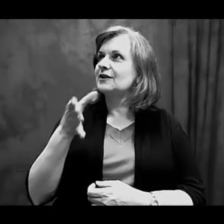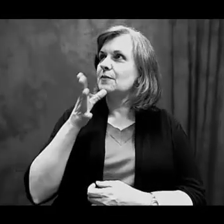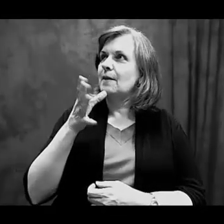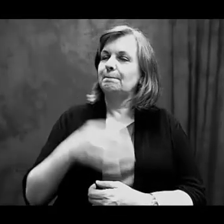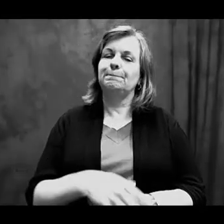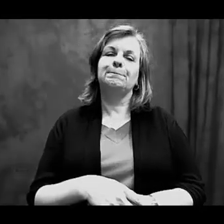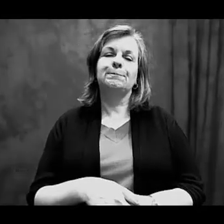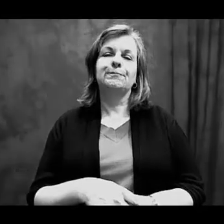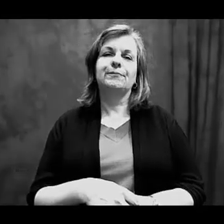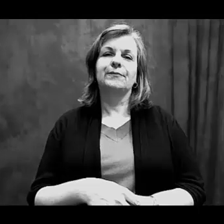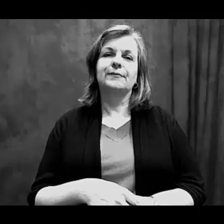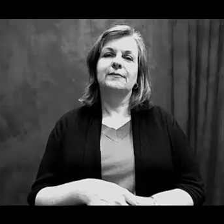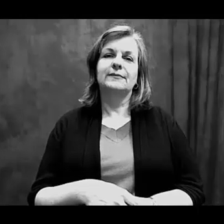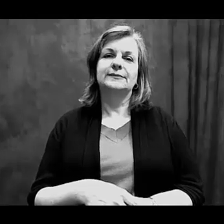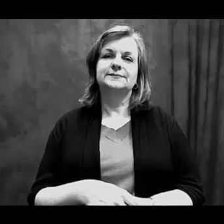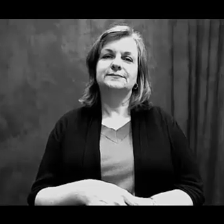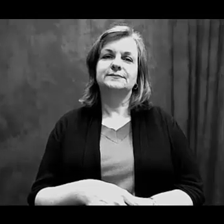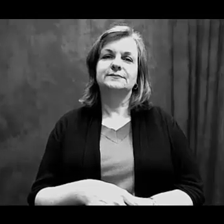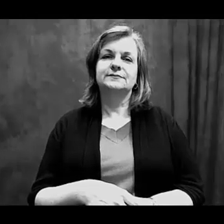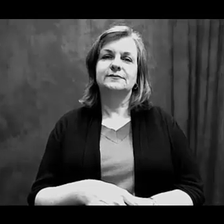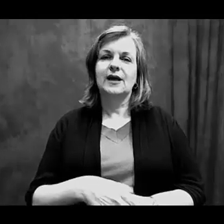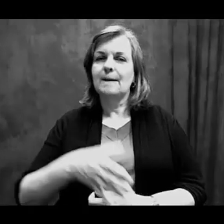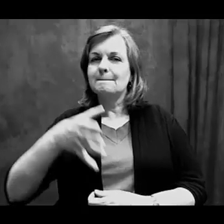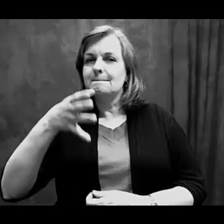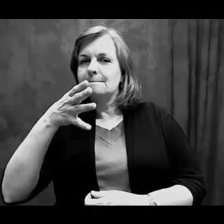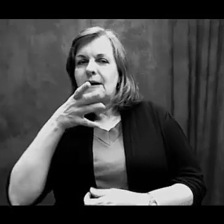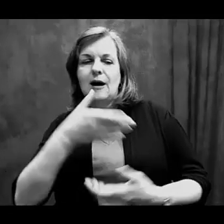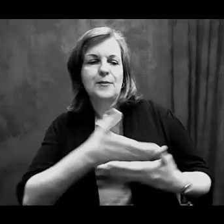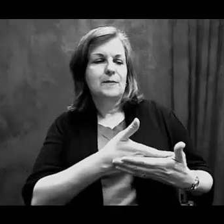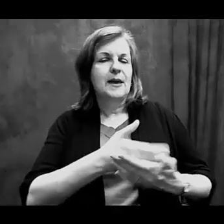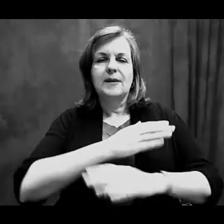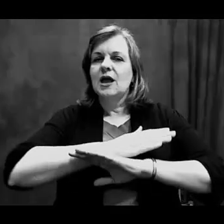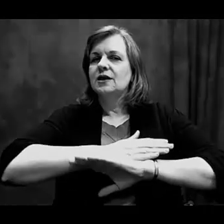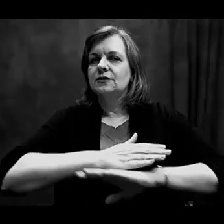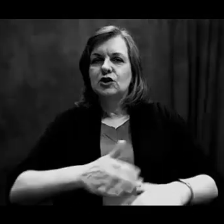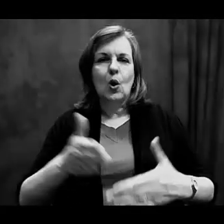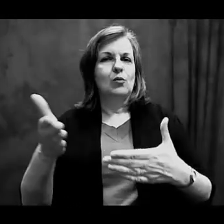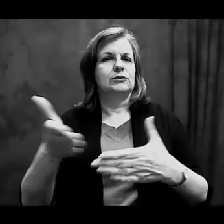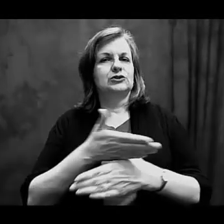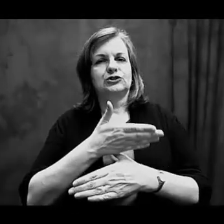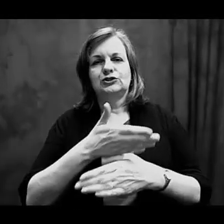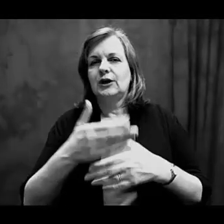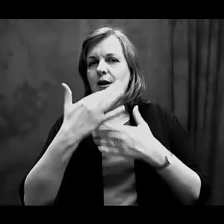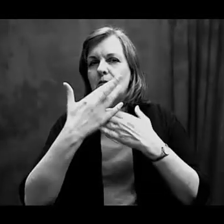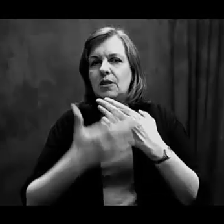don't breathe with lungs -- you are completely dependent on mom to provide you with oxygen rich blood